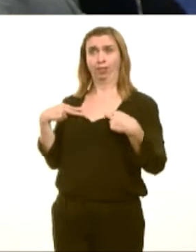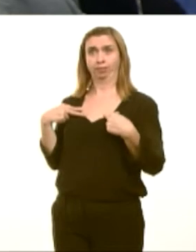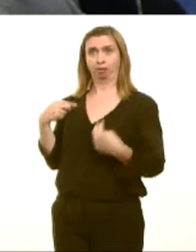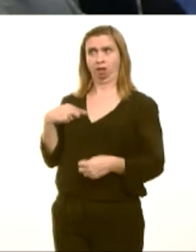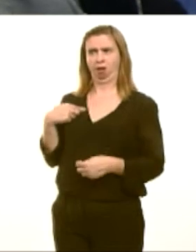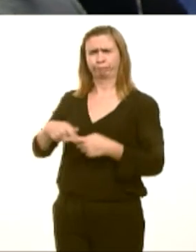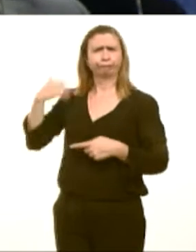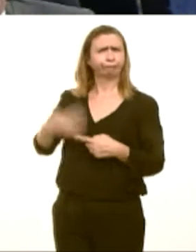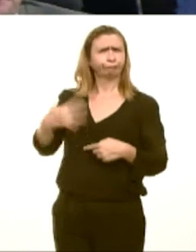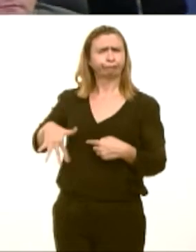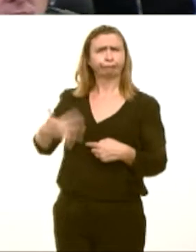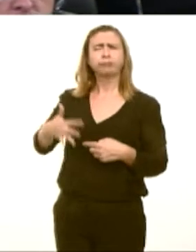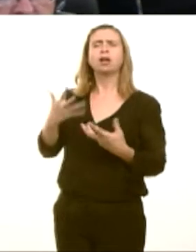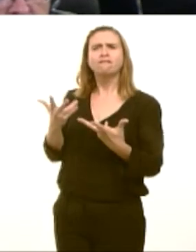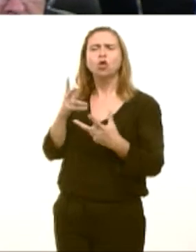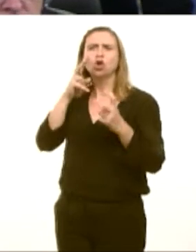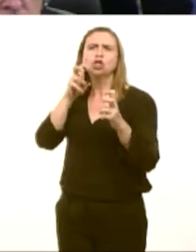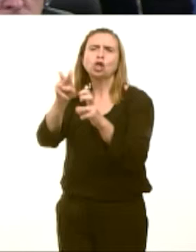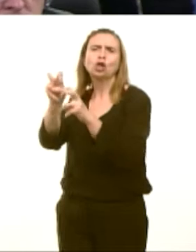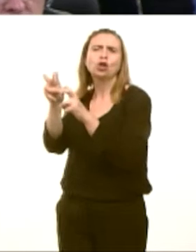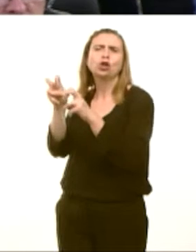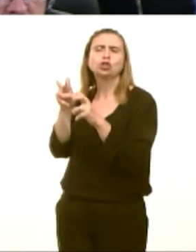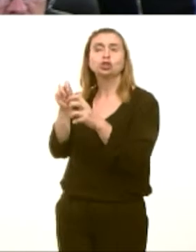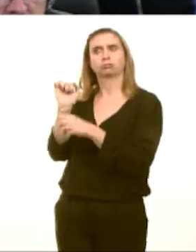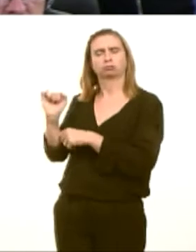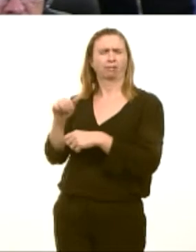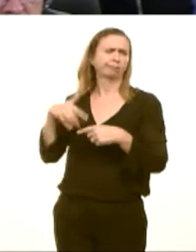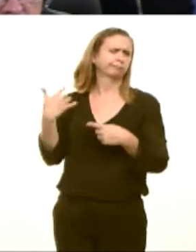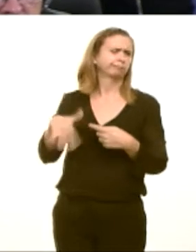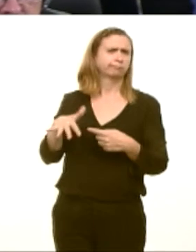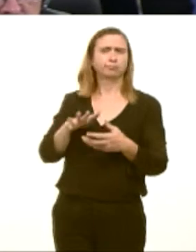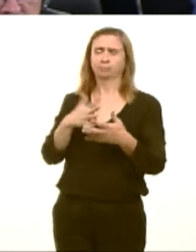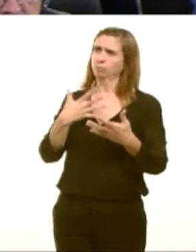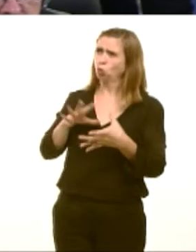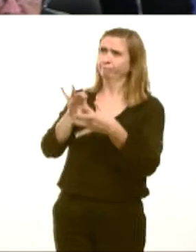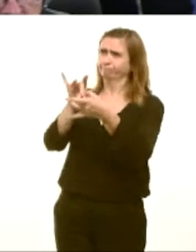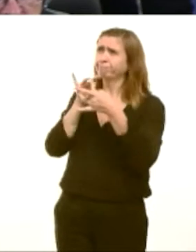of local authority searches, the failure of statutory undertakers to work together, and